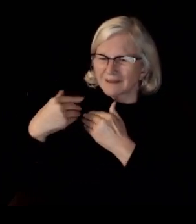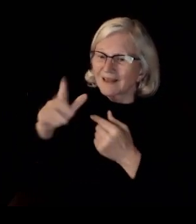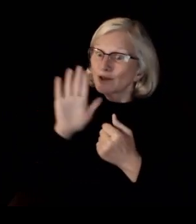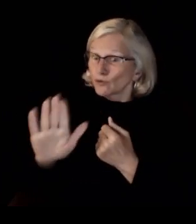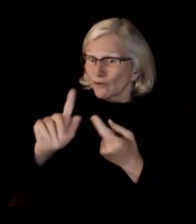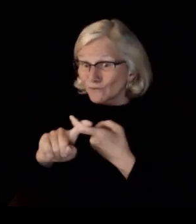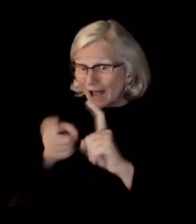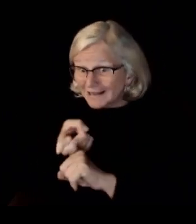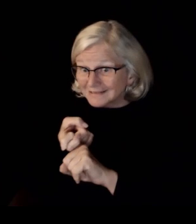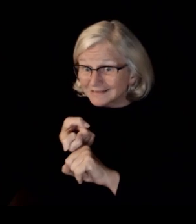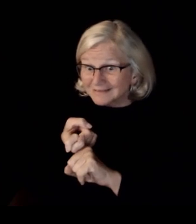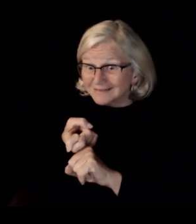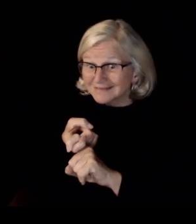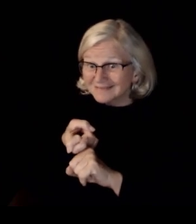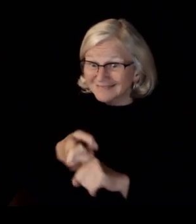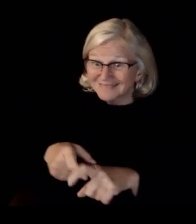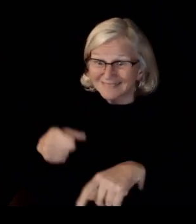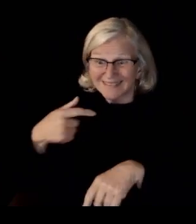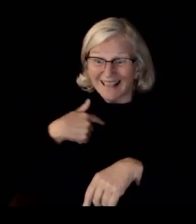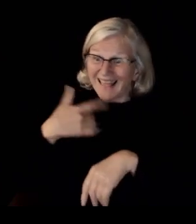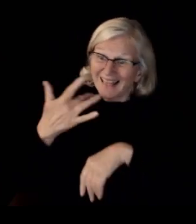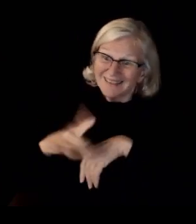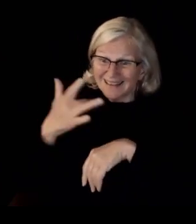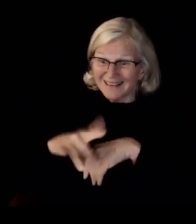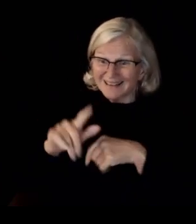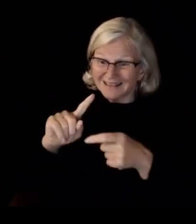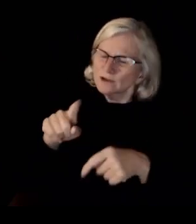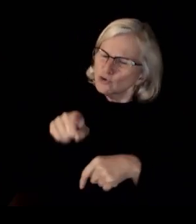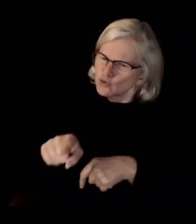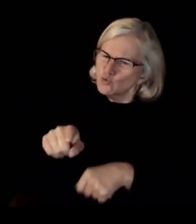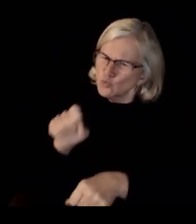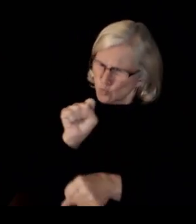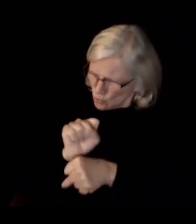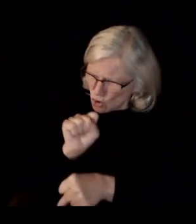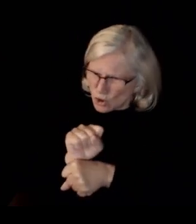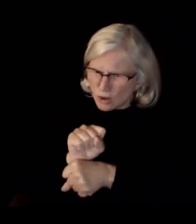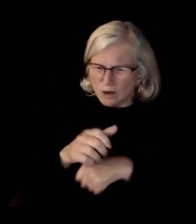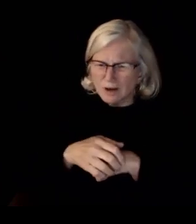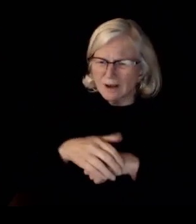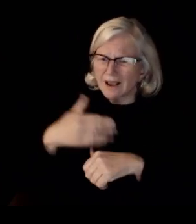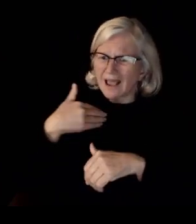you work in a child care setting? Are you a health care worker you know or do you have